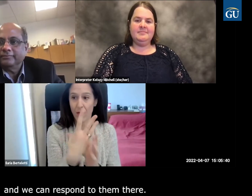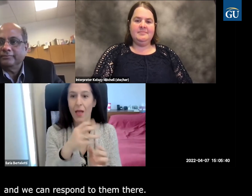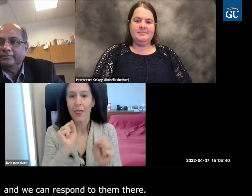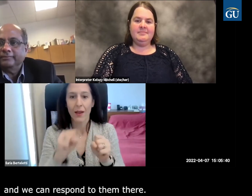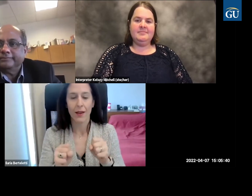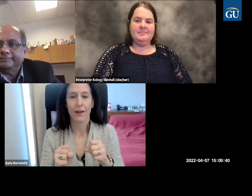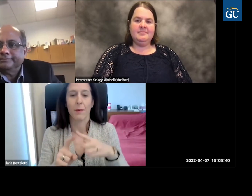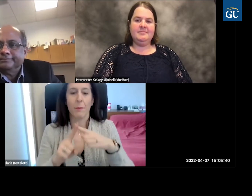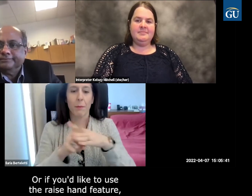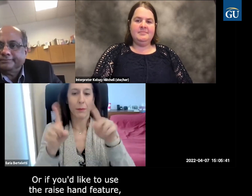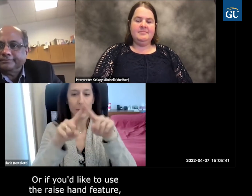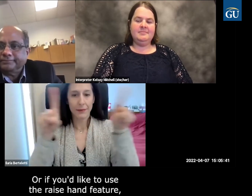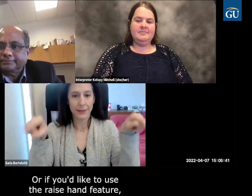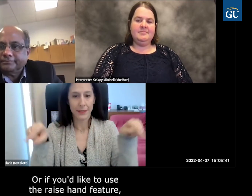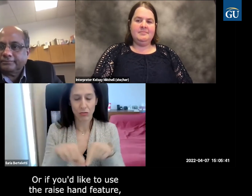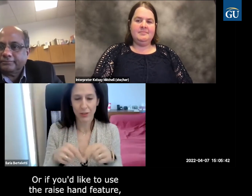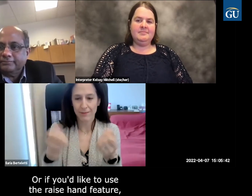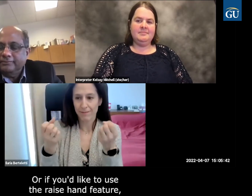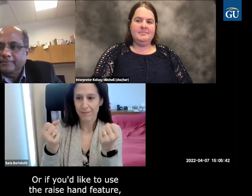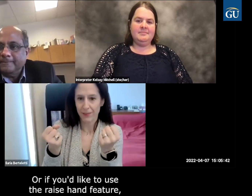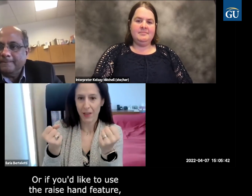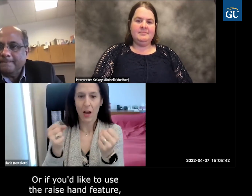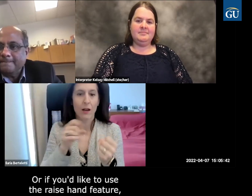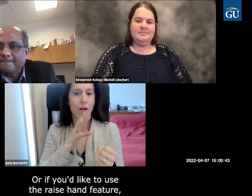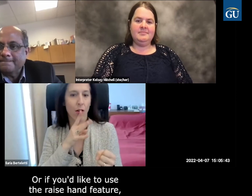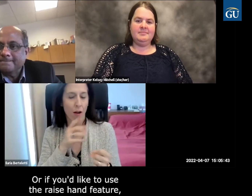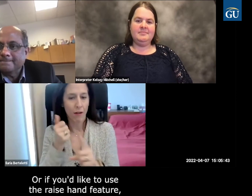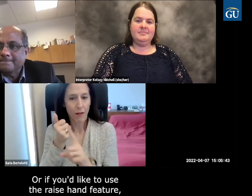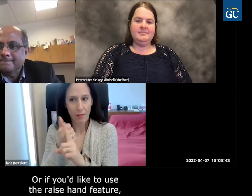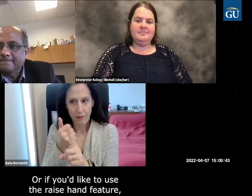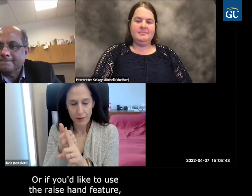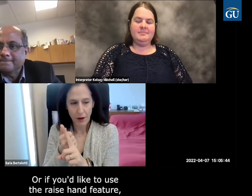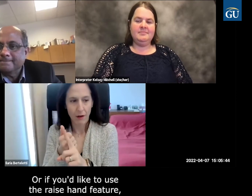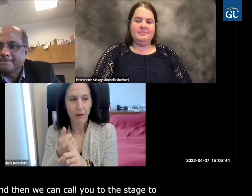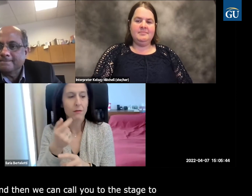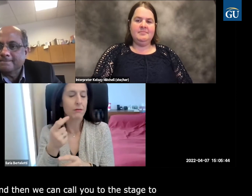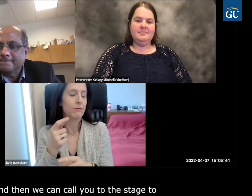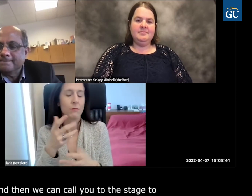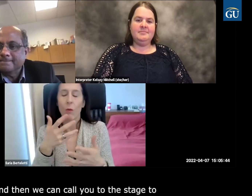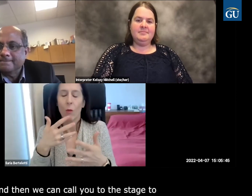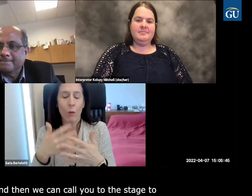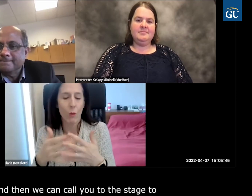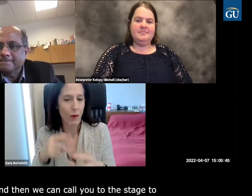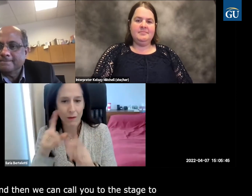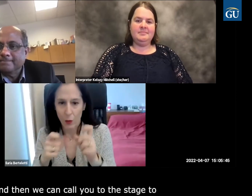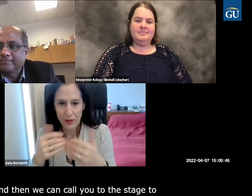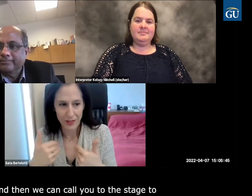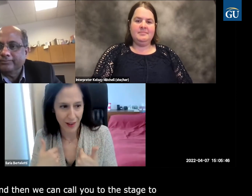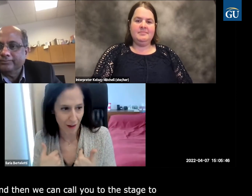there or if you'd like to use the raise hand